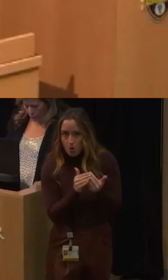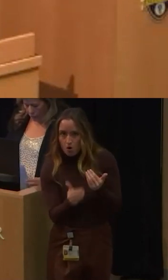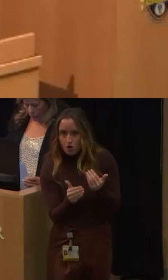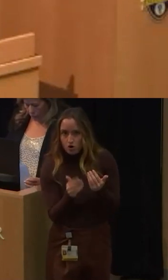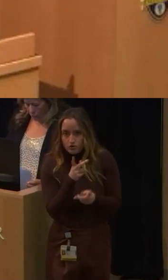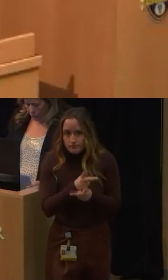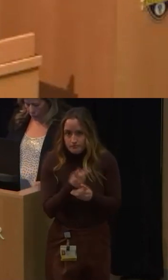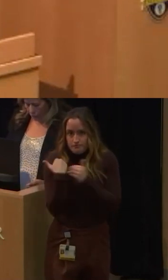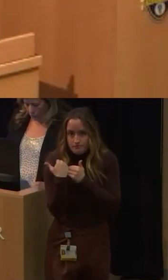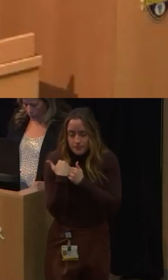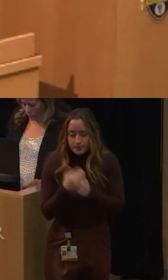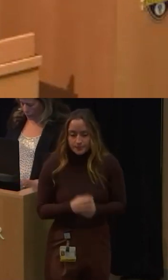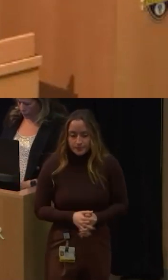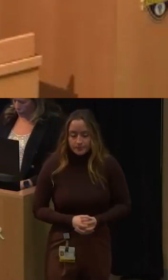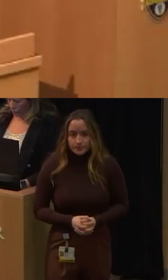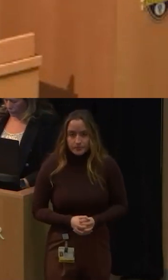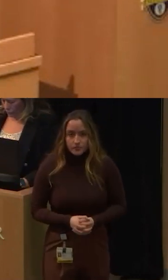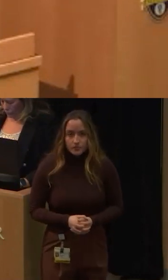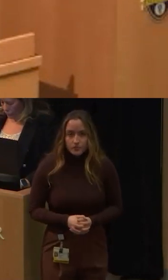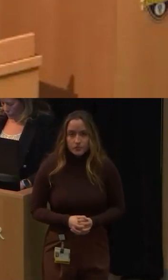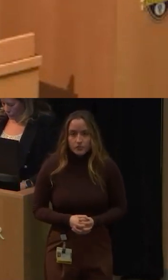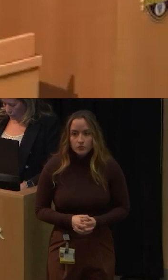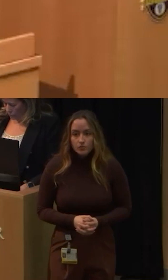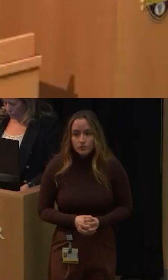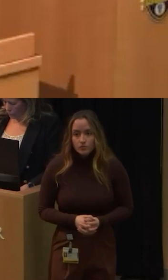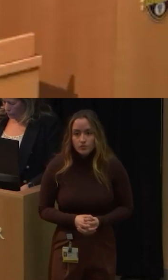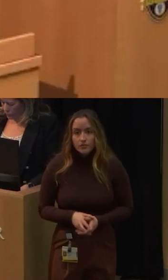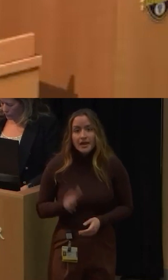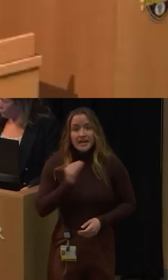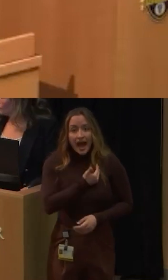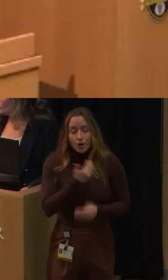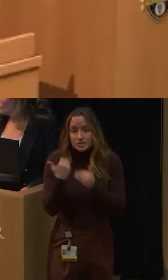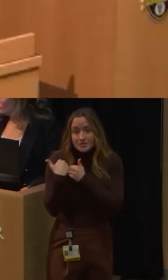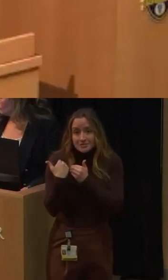in terms of its responsibility to strengthen the fabric of the society,